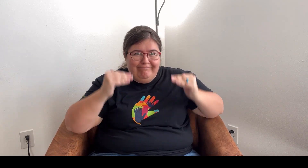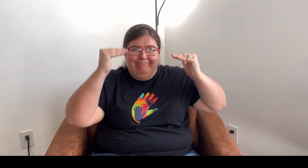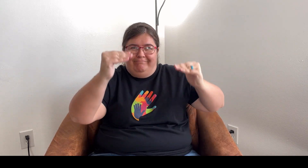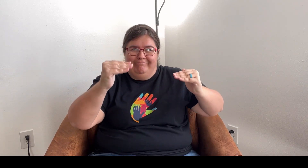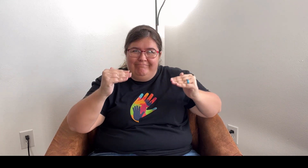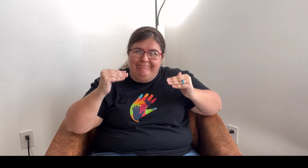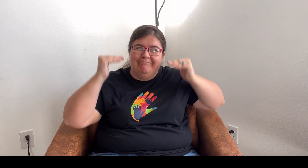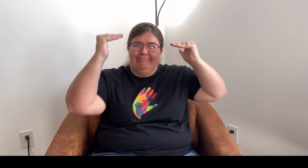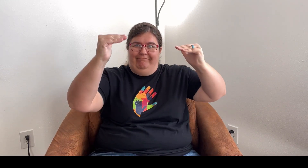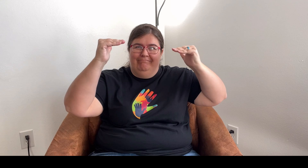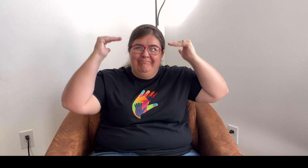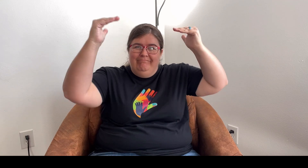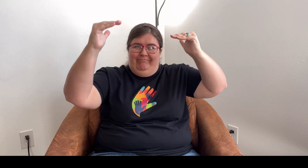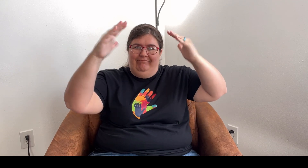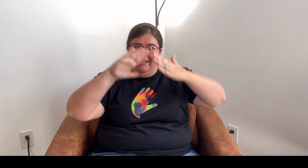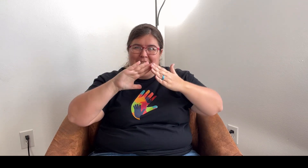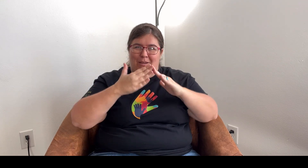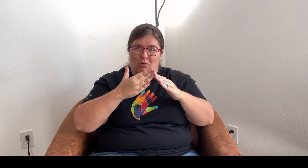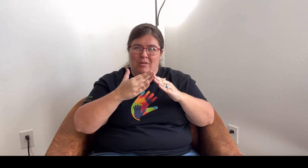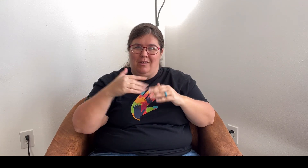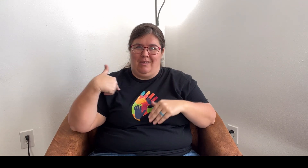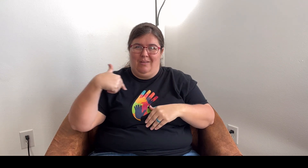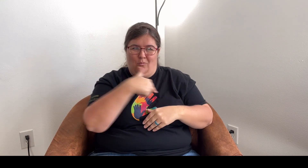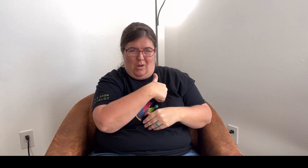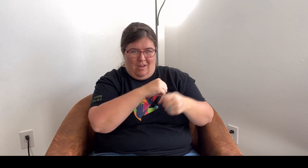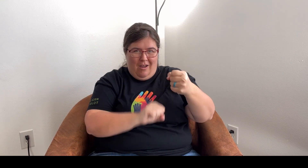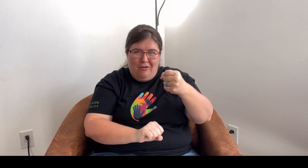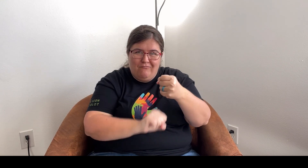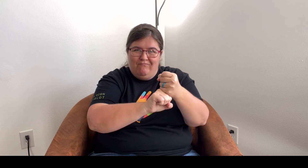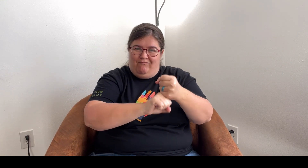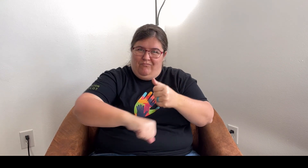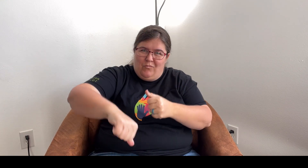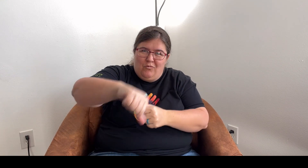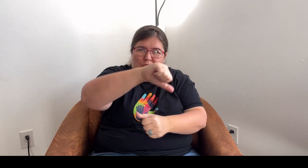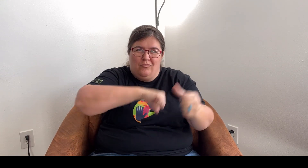if we focused on elevating our community, if we supported each other,